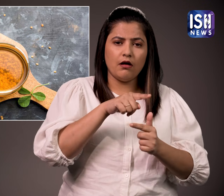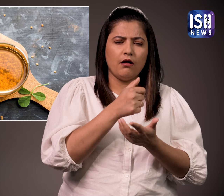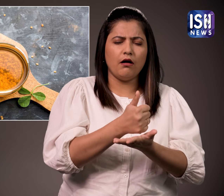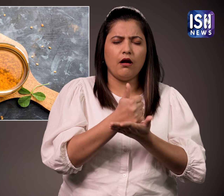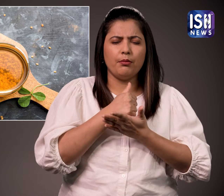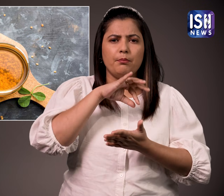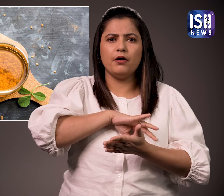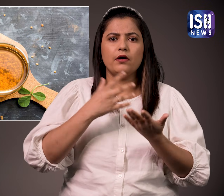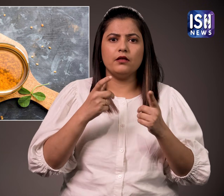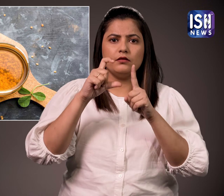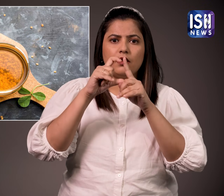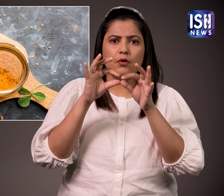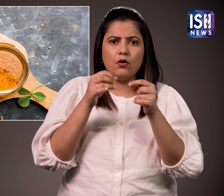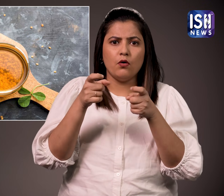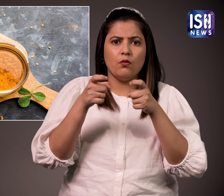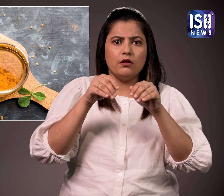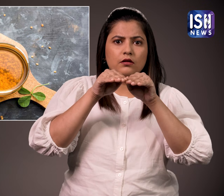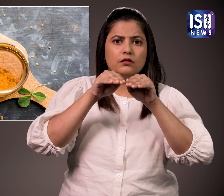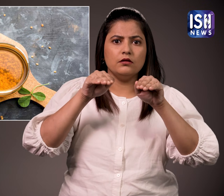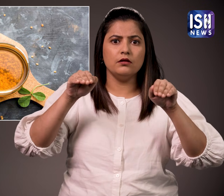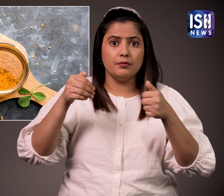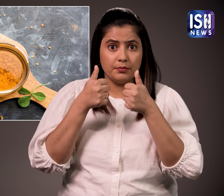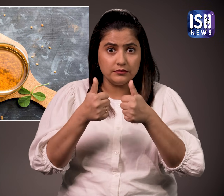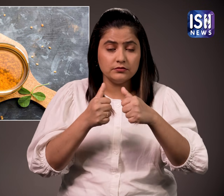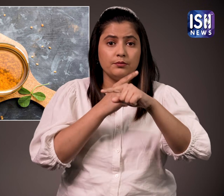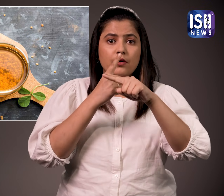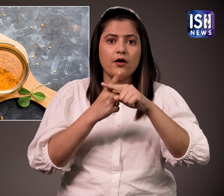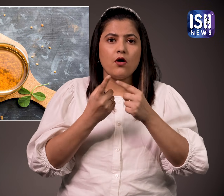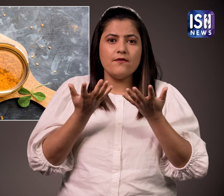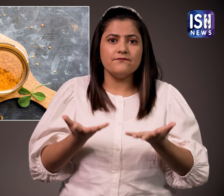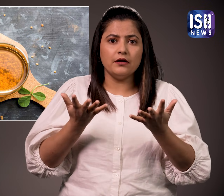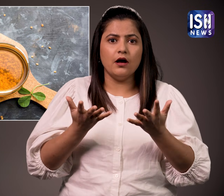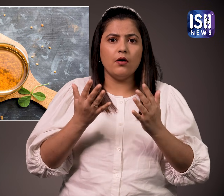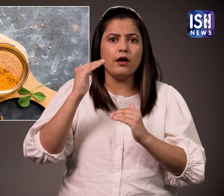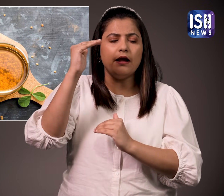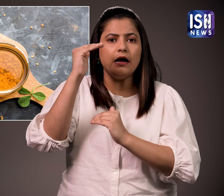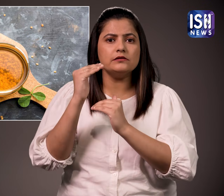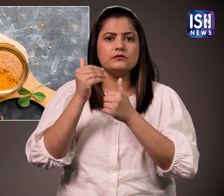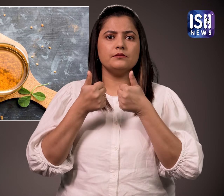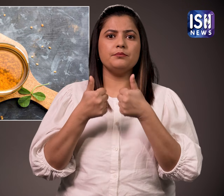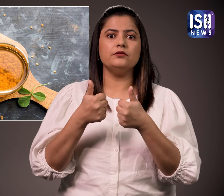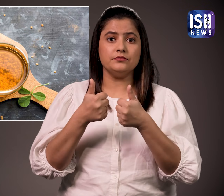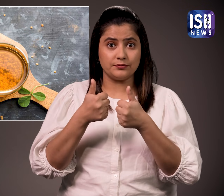This helps to manage diabetes and reduce weight.